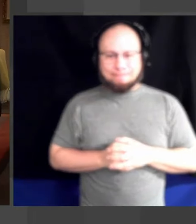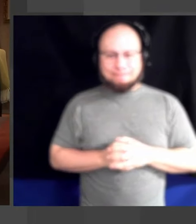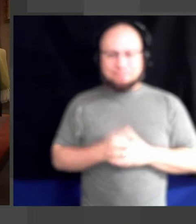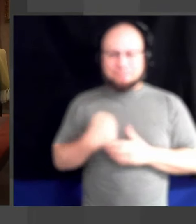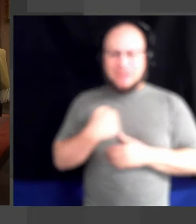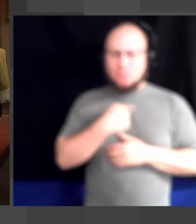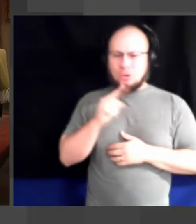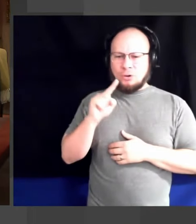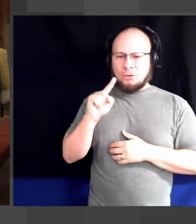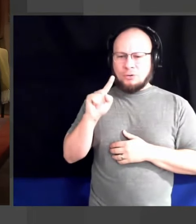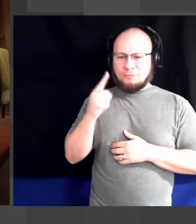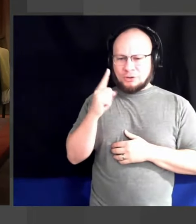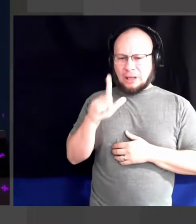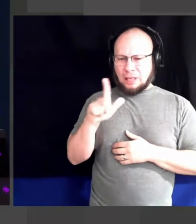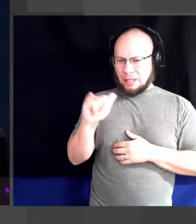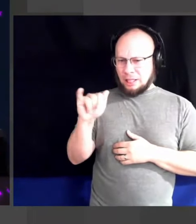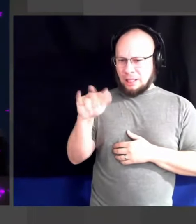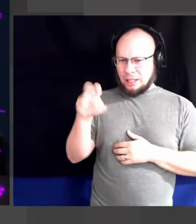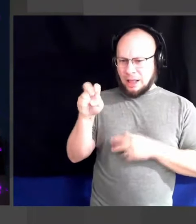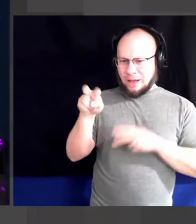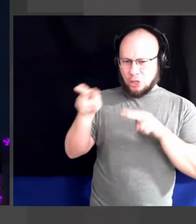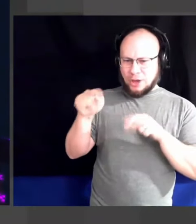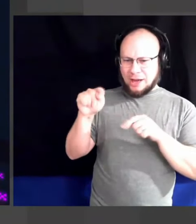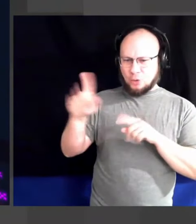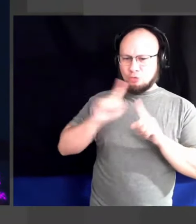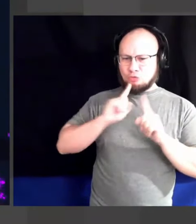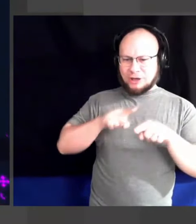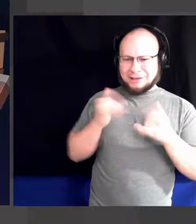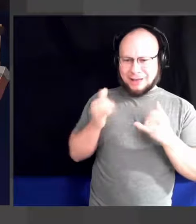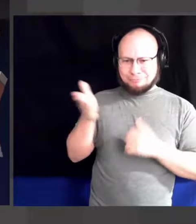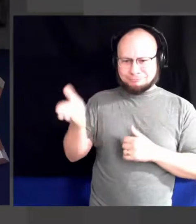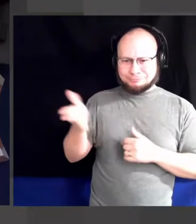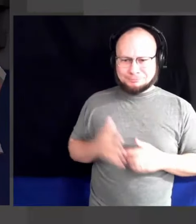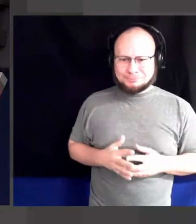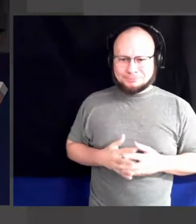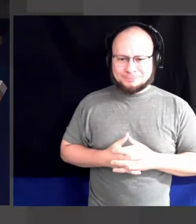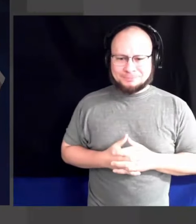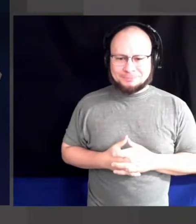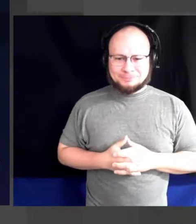WE'RE GETTING OUR FIRST LIVE